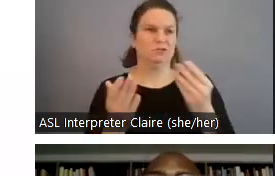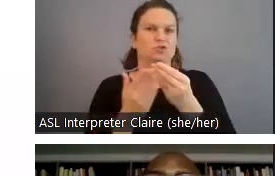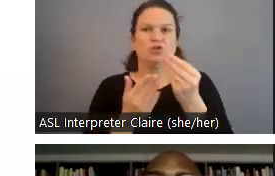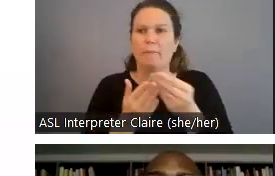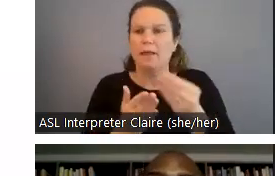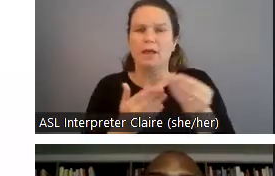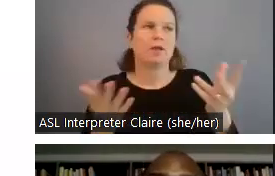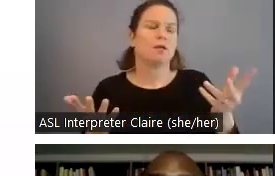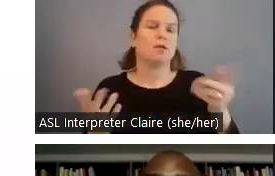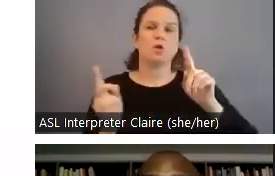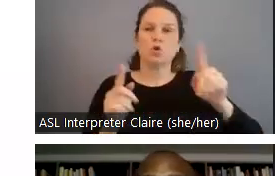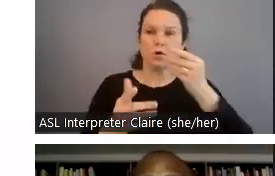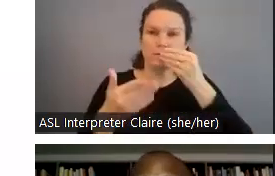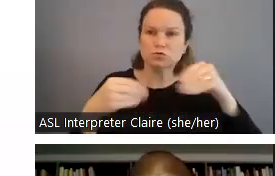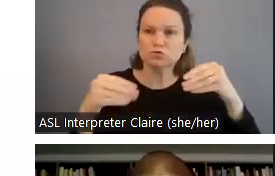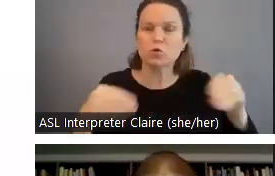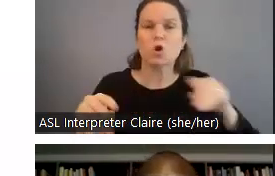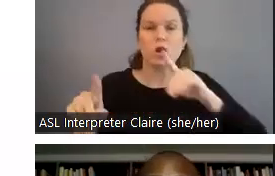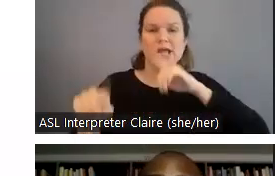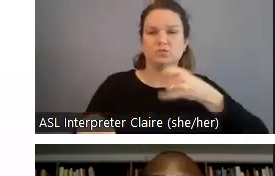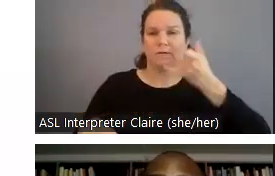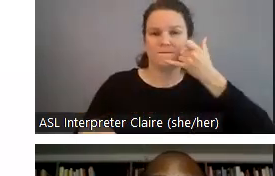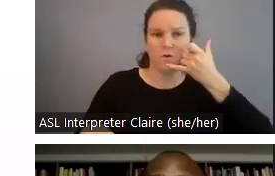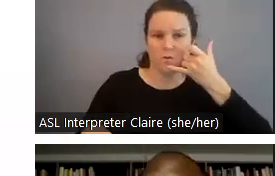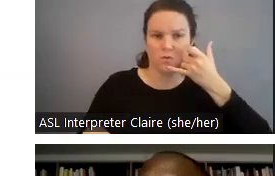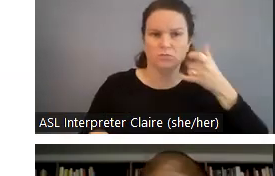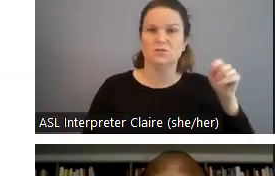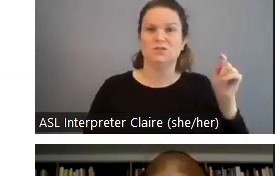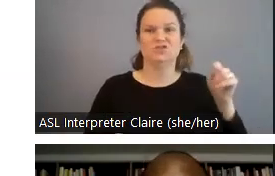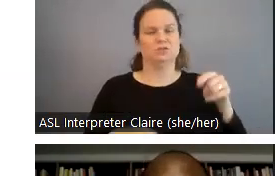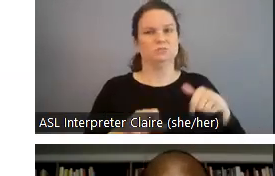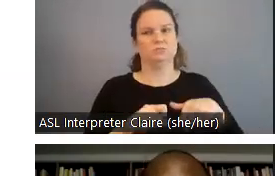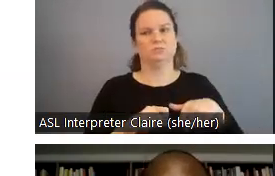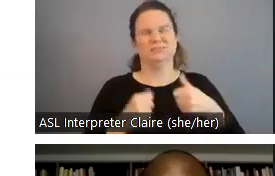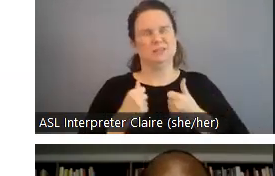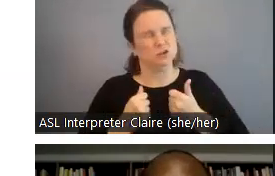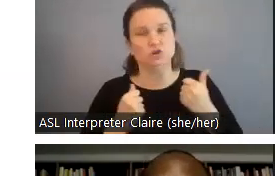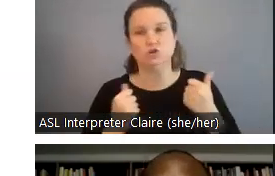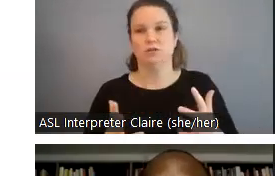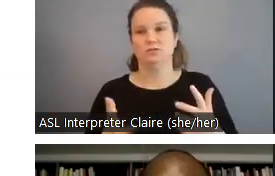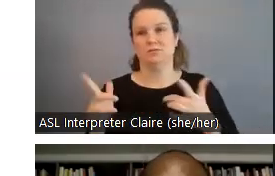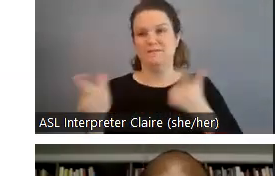to the grocery store, answering the telephone. She's really, really getting quickly exhausted doing any of